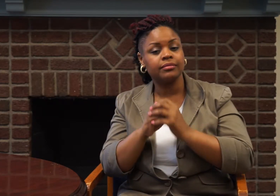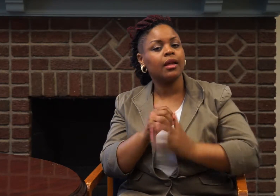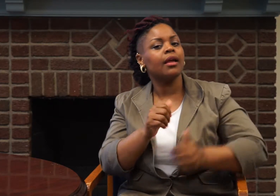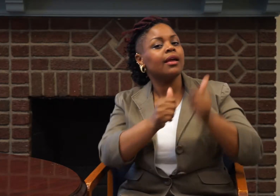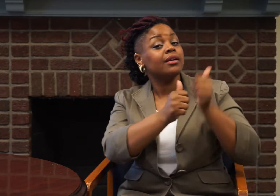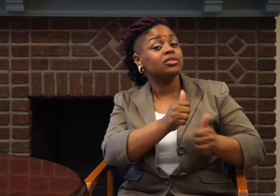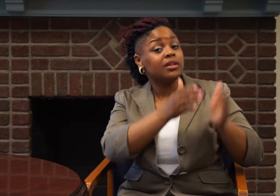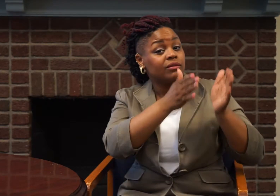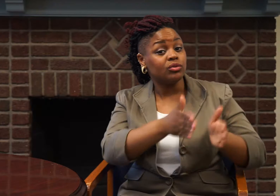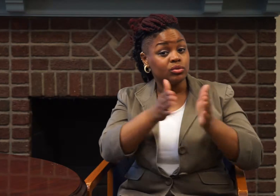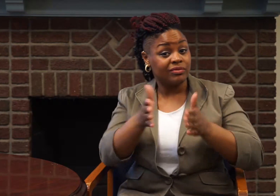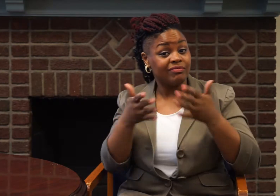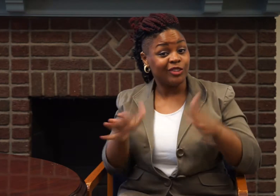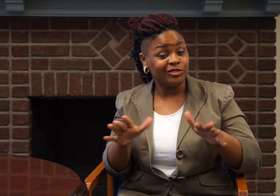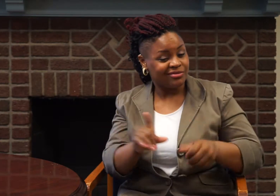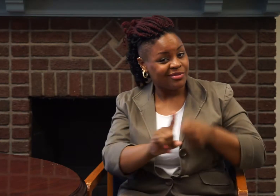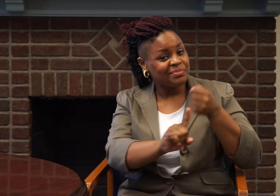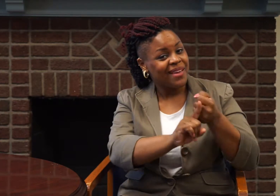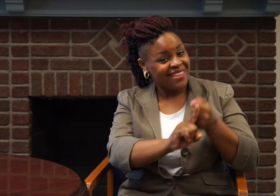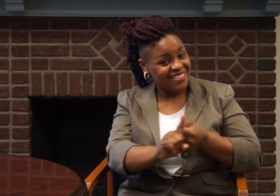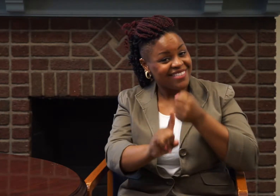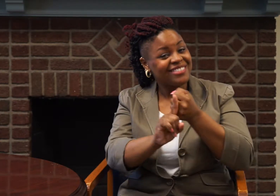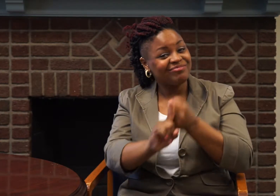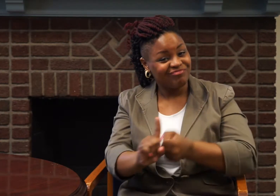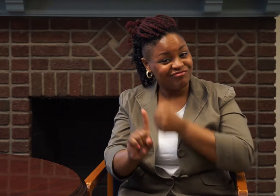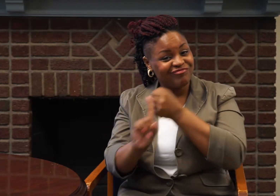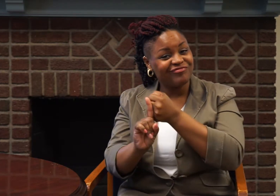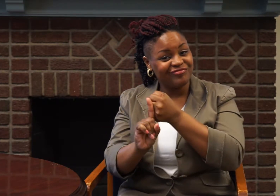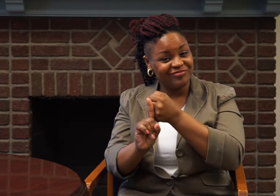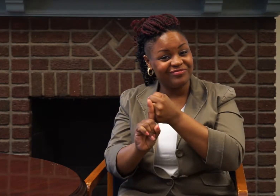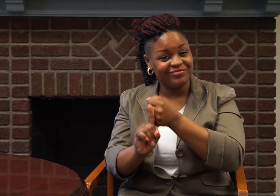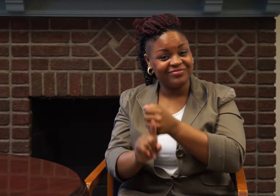Intersectionality has an impact on each one of us.